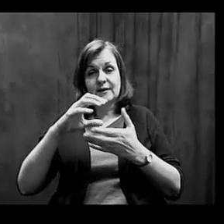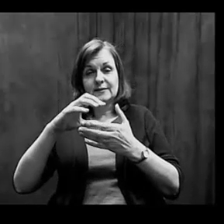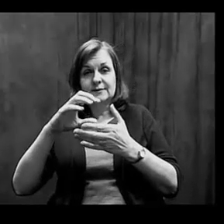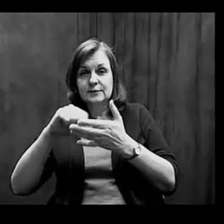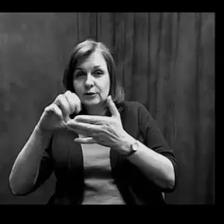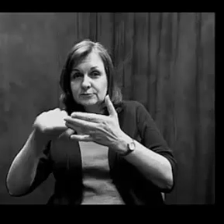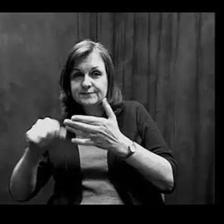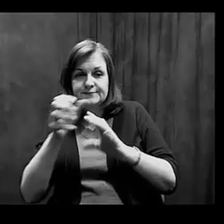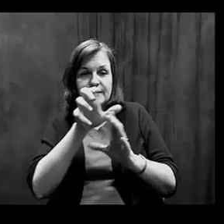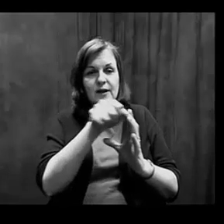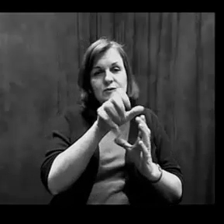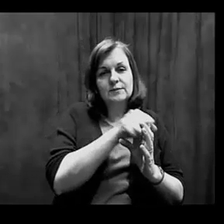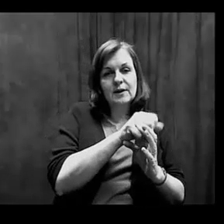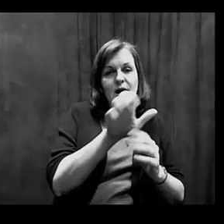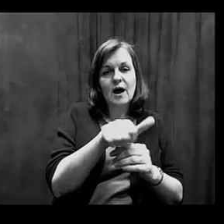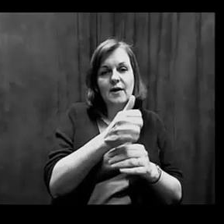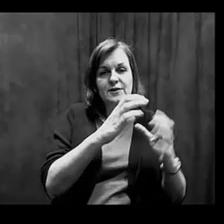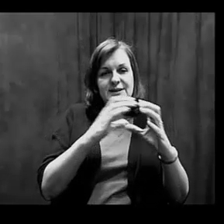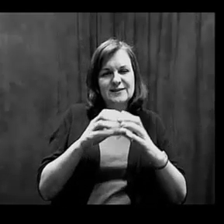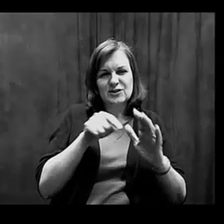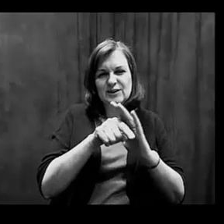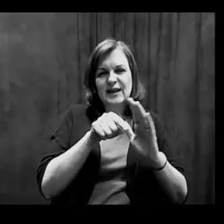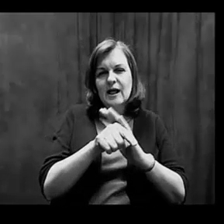eat out those other cells